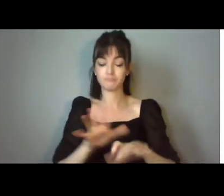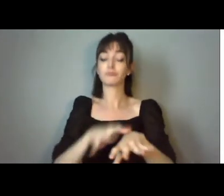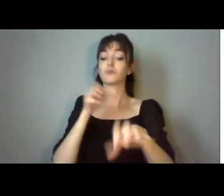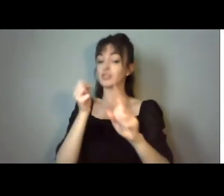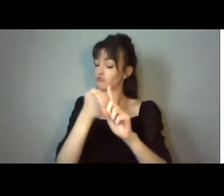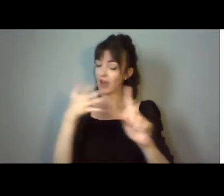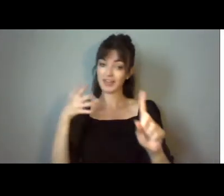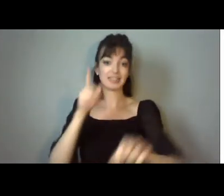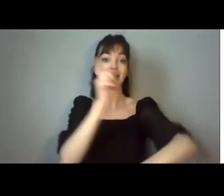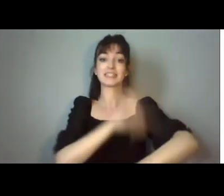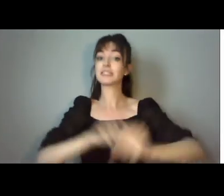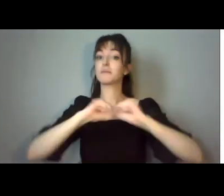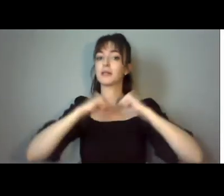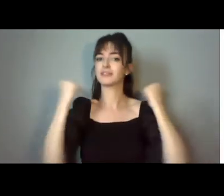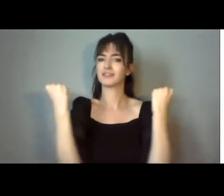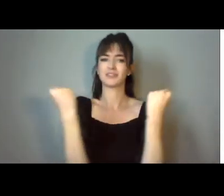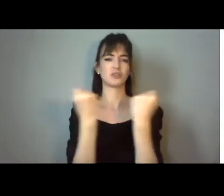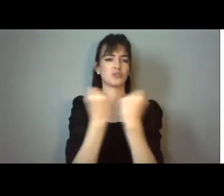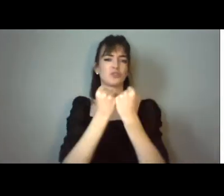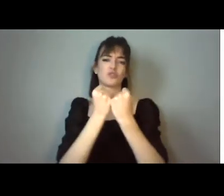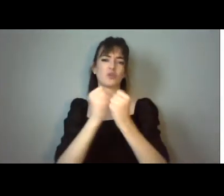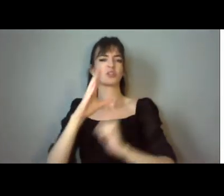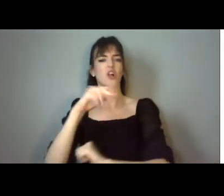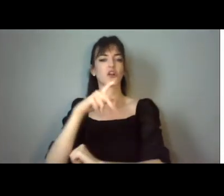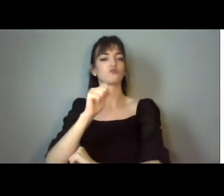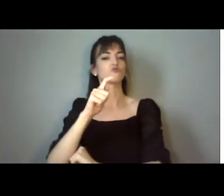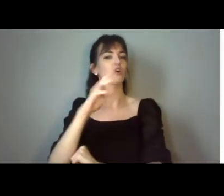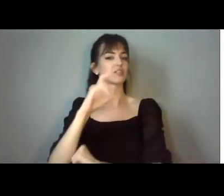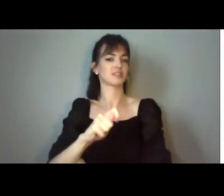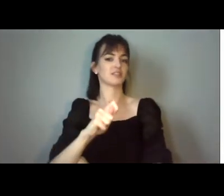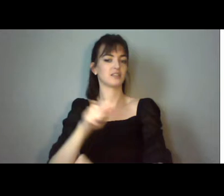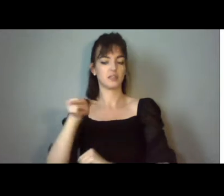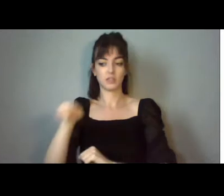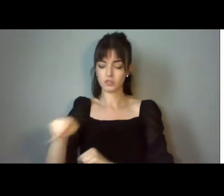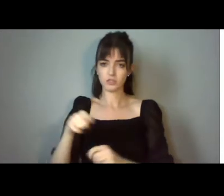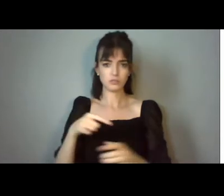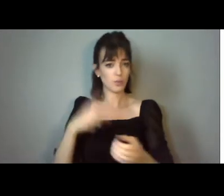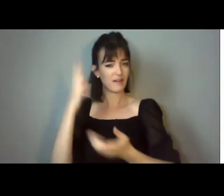as a social cruelty, values impairment as part of human diversity and human dignity